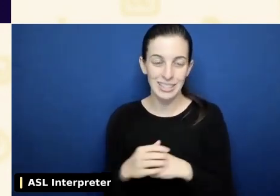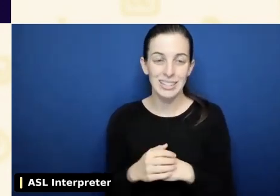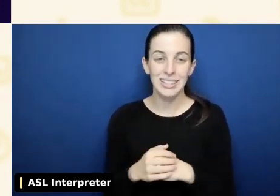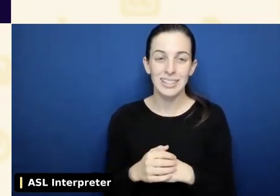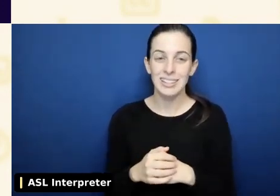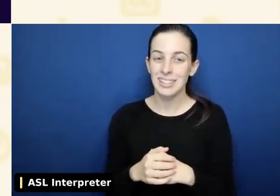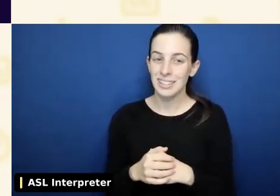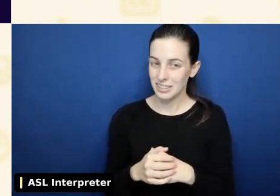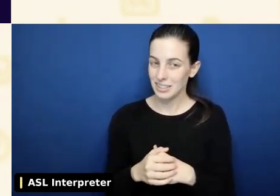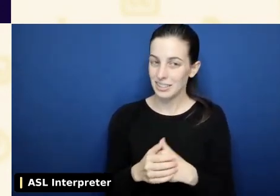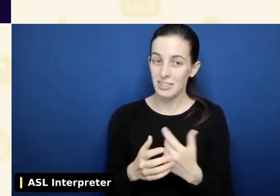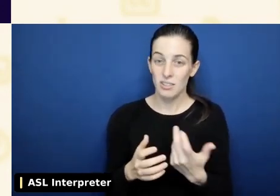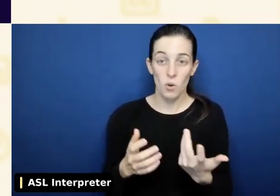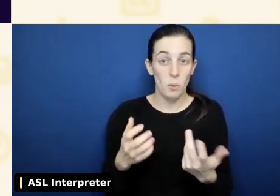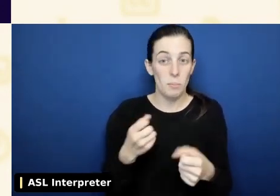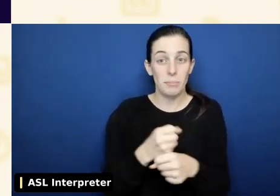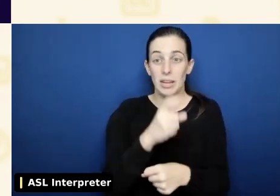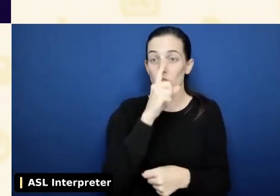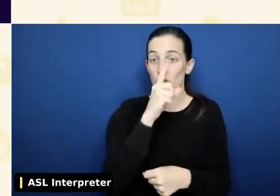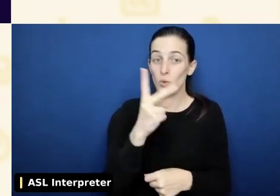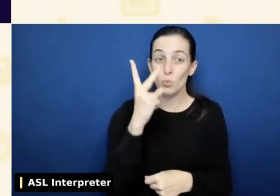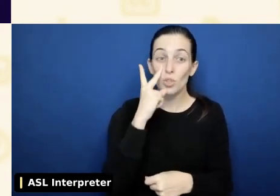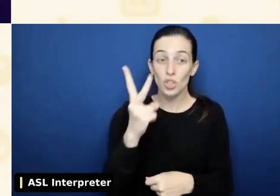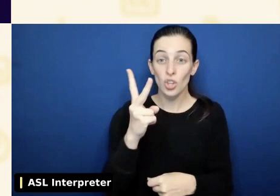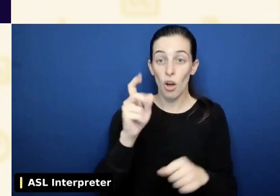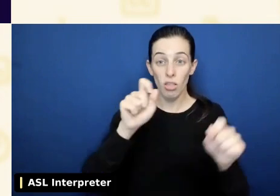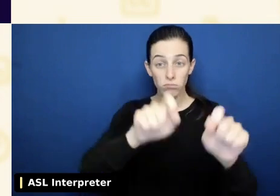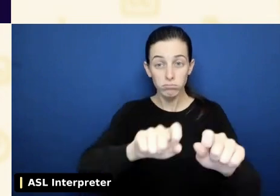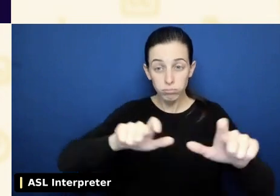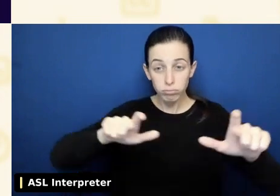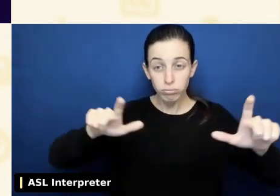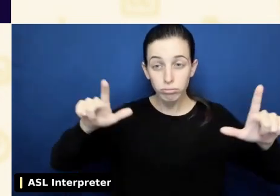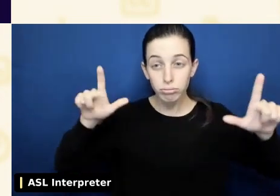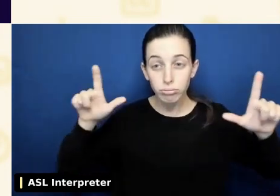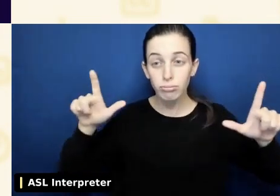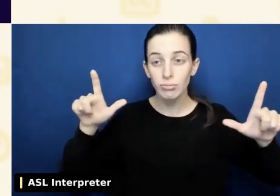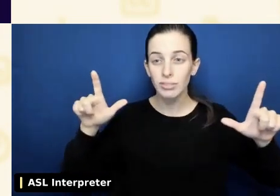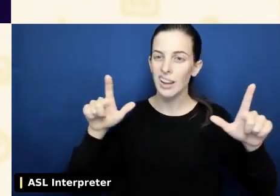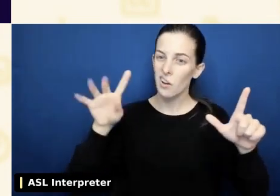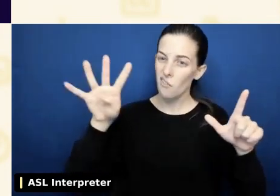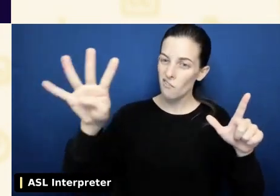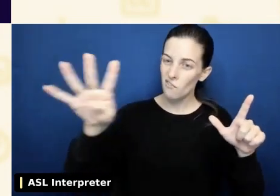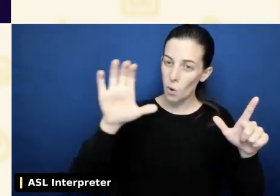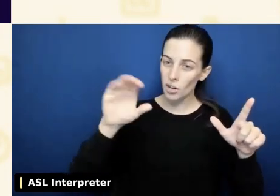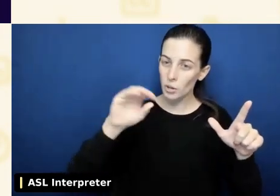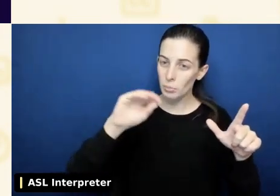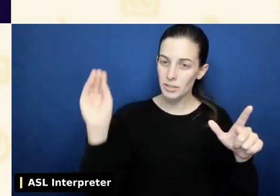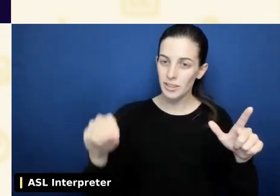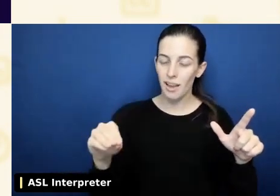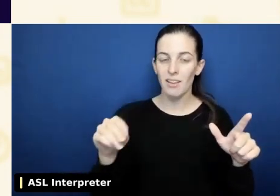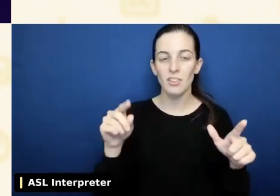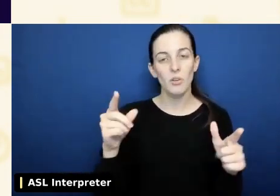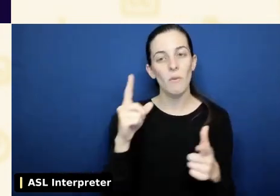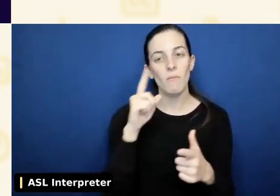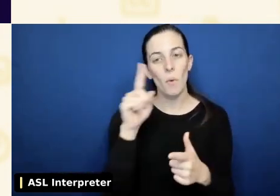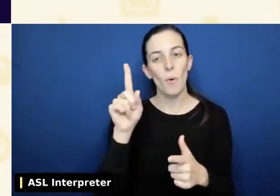even if it is overlaid on top of the website and the website is zoomed in 400%, someone who is a low vision user, you can't see a lot